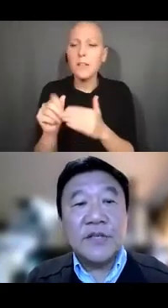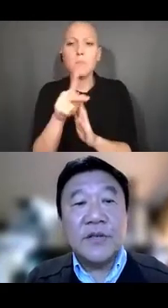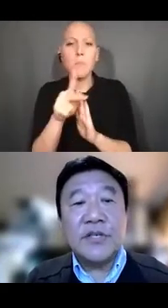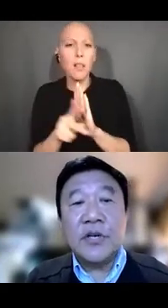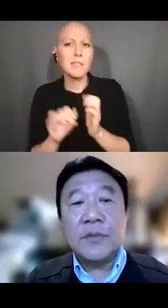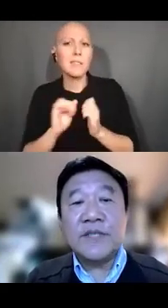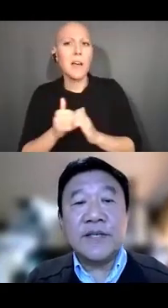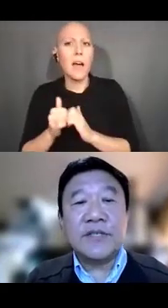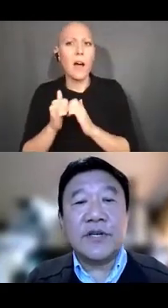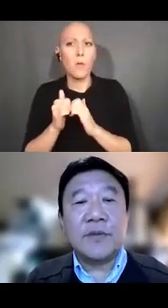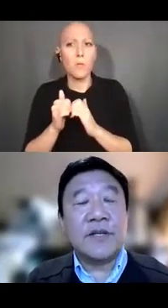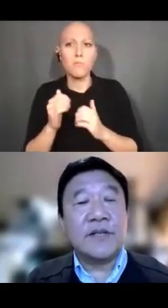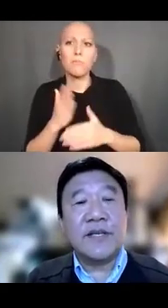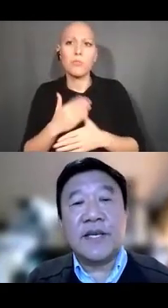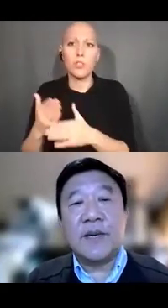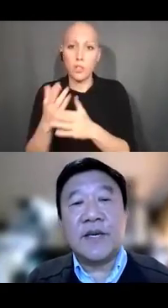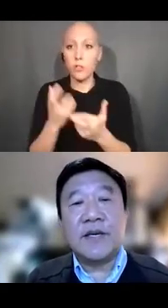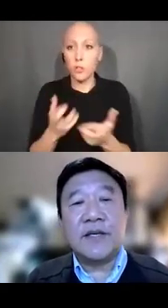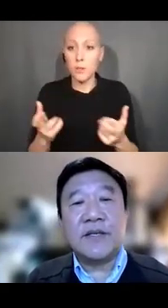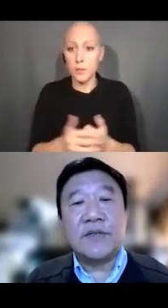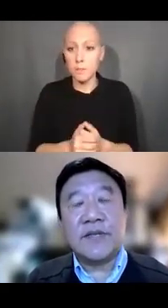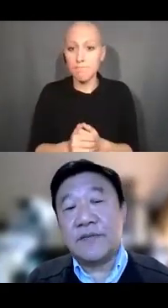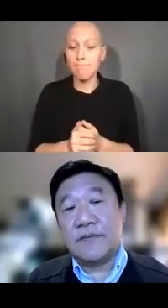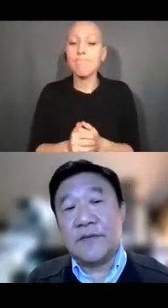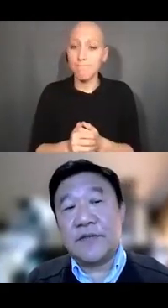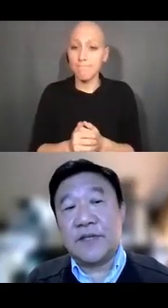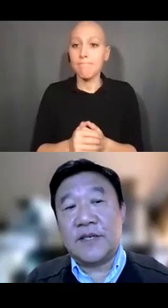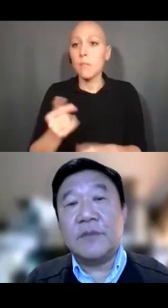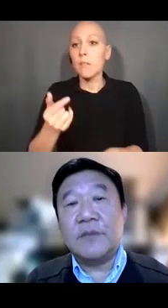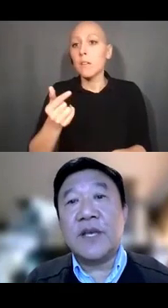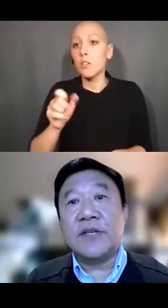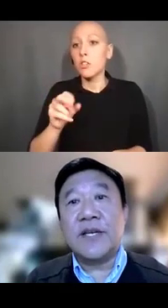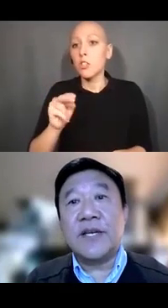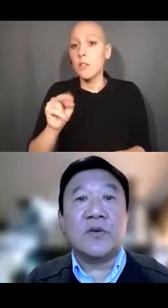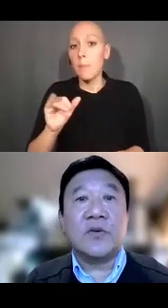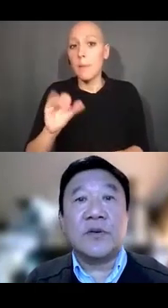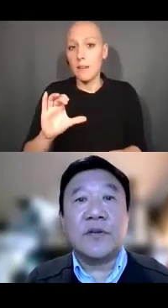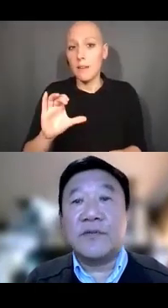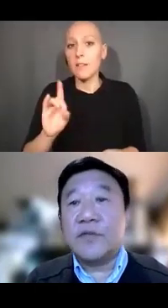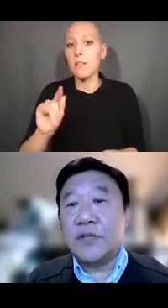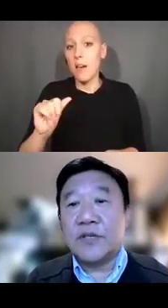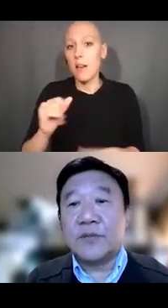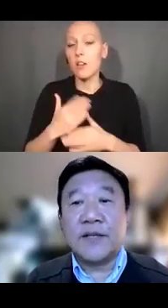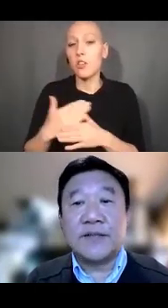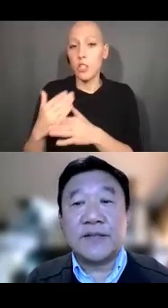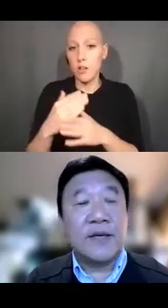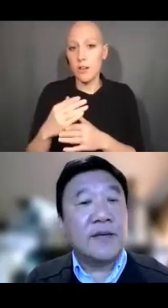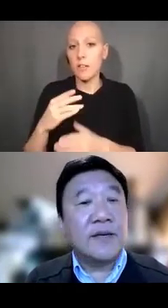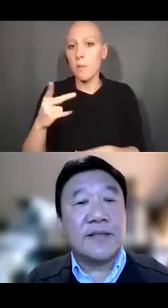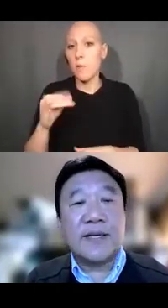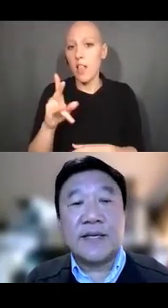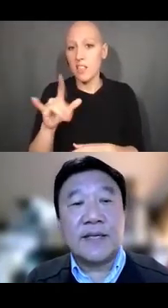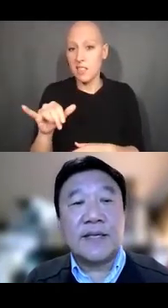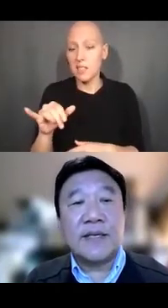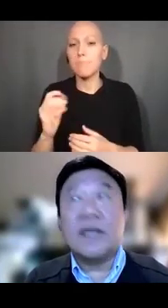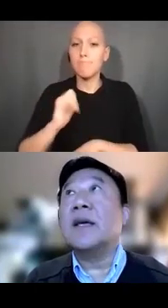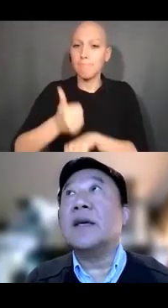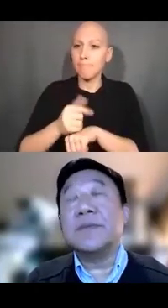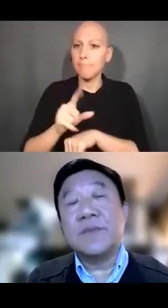So the Genomic Data Sharing Policy came out in 2015. It was actually an outgrowth of the GWAS Policy. Next slide.